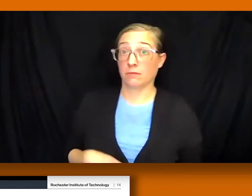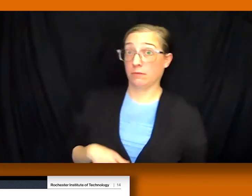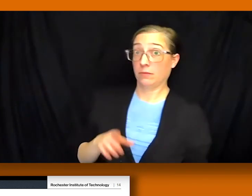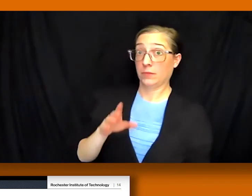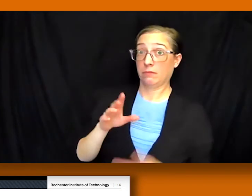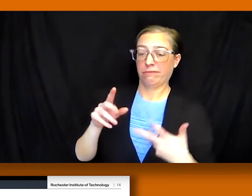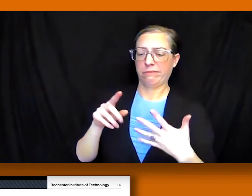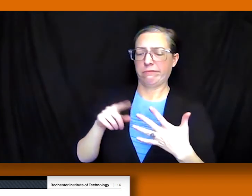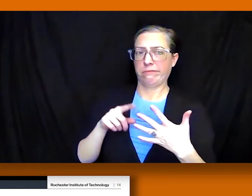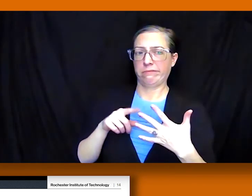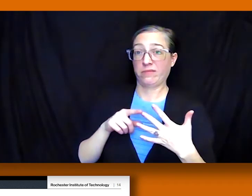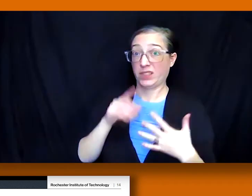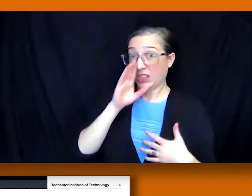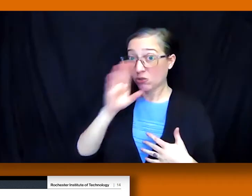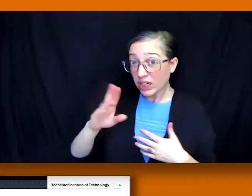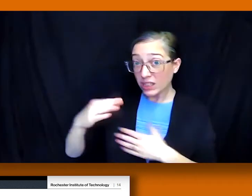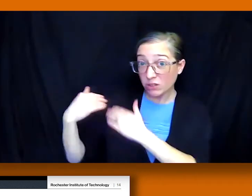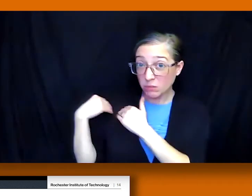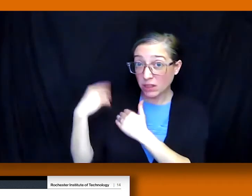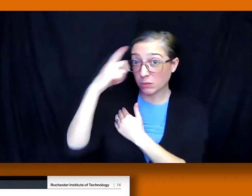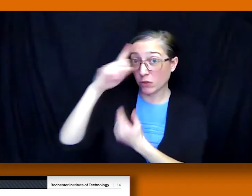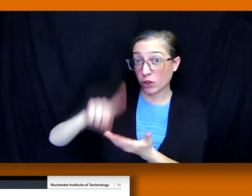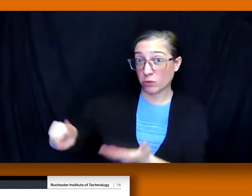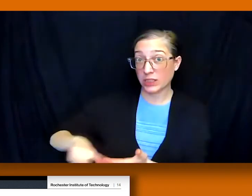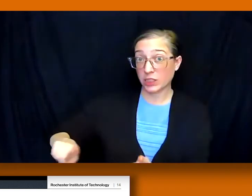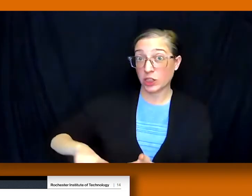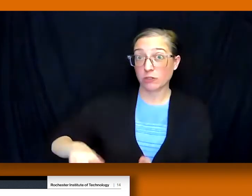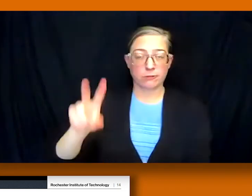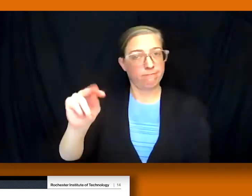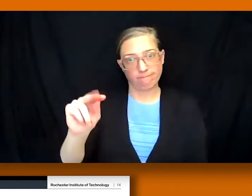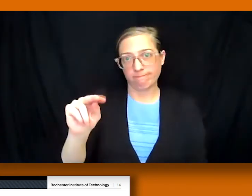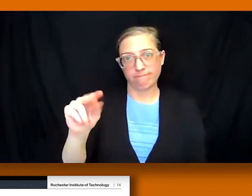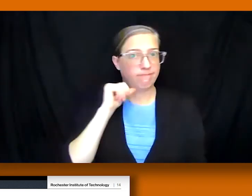um, its direction, or the project results.